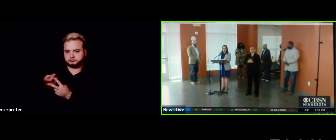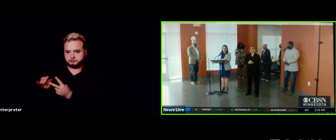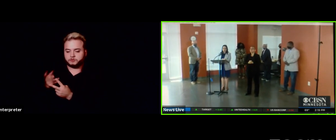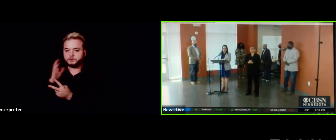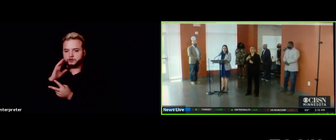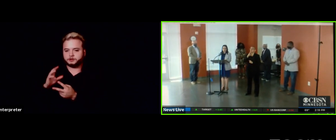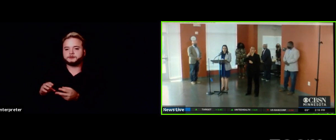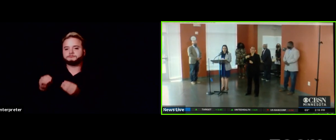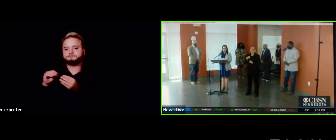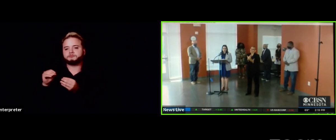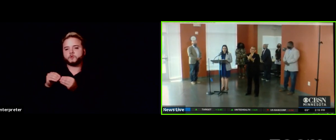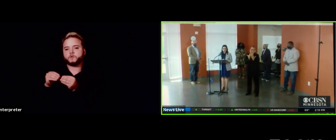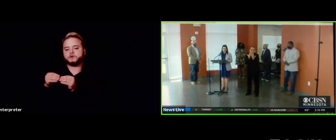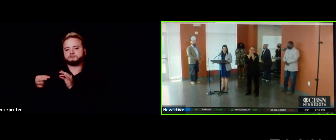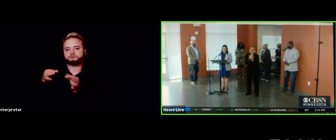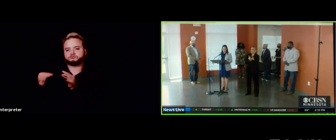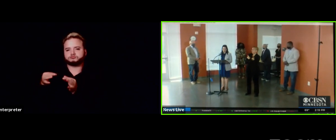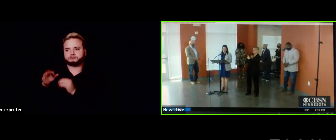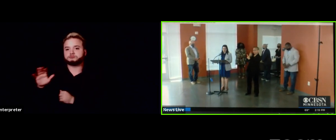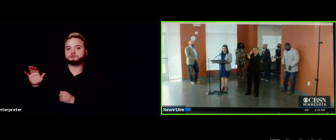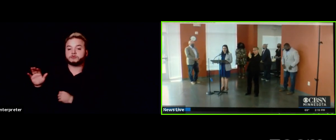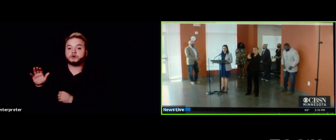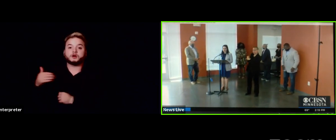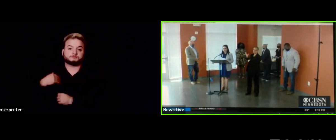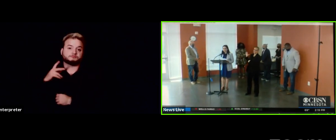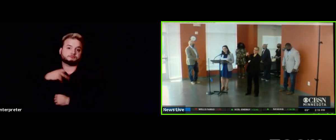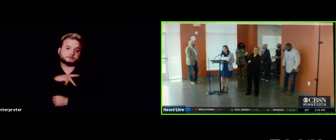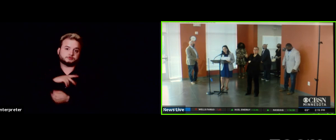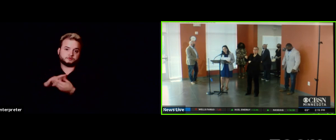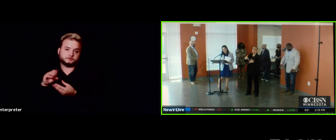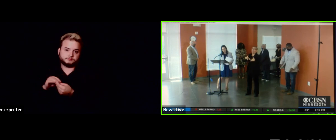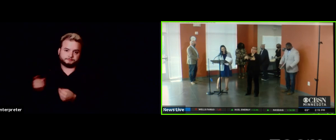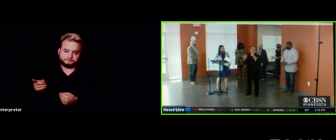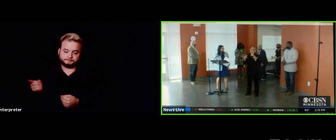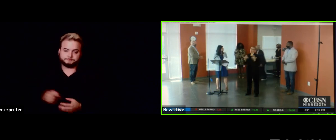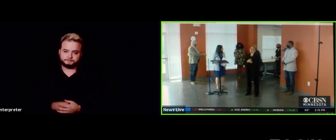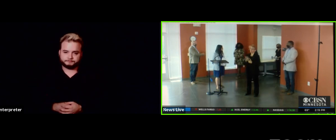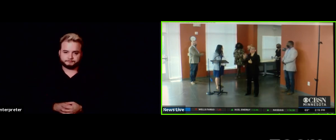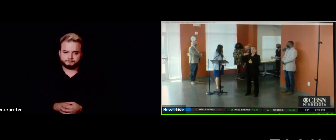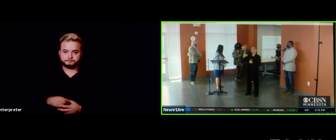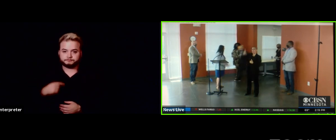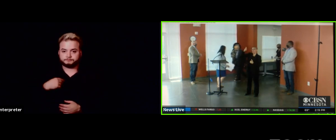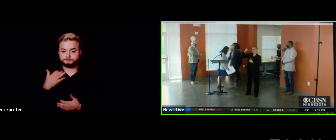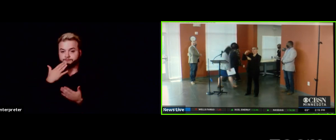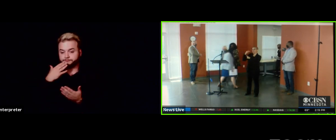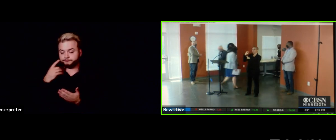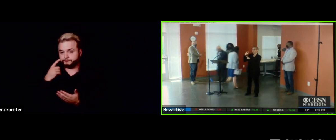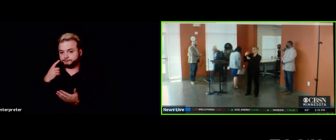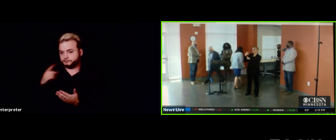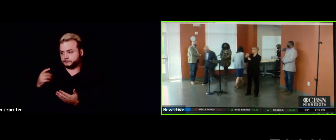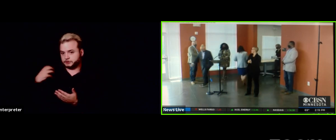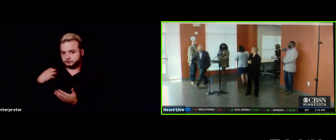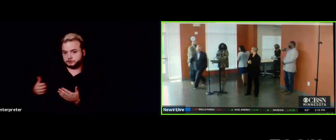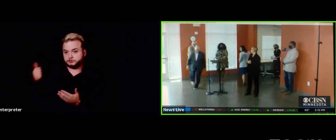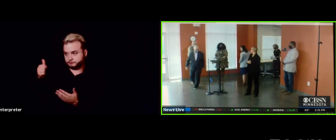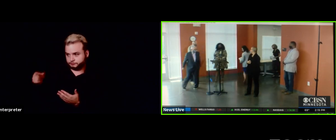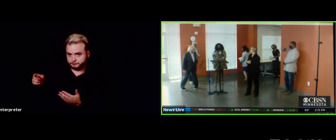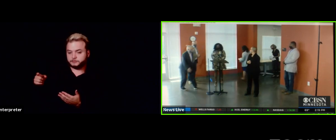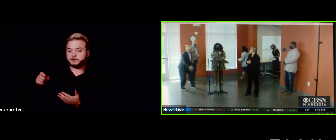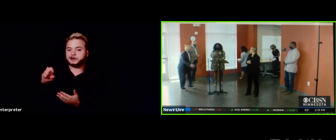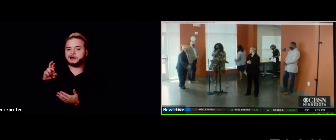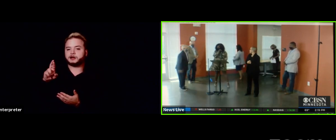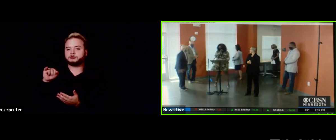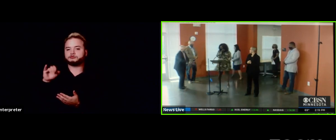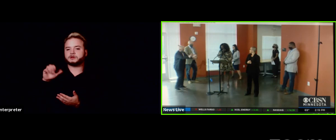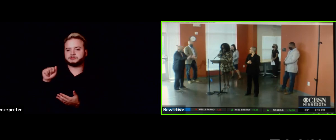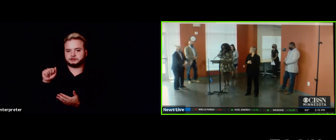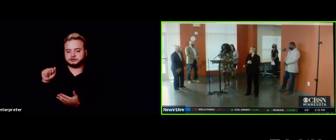that she has agreed to join us today. So I'll turn it over to Commissioner and to Erica.